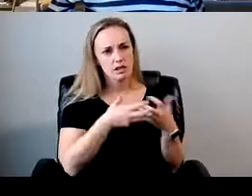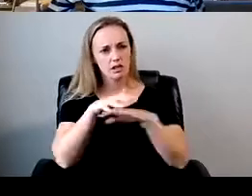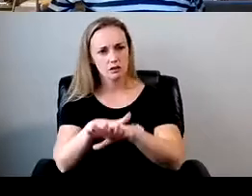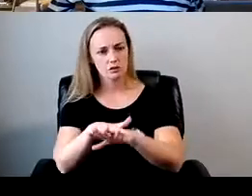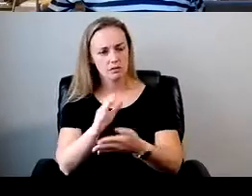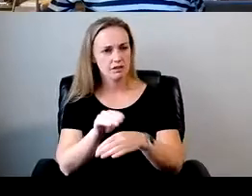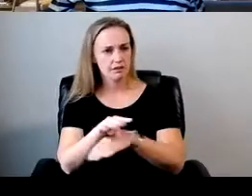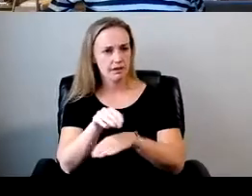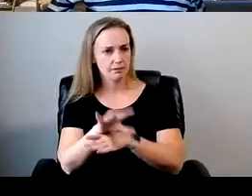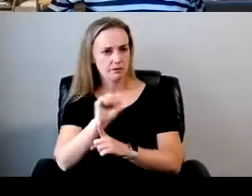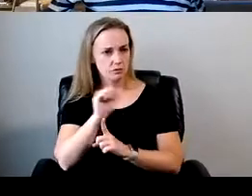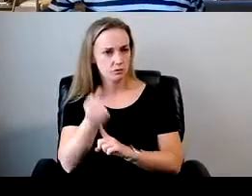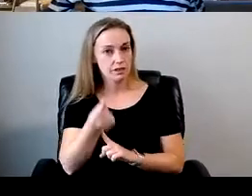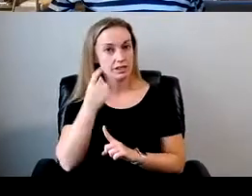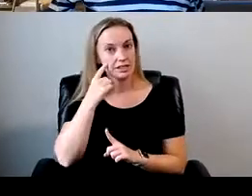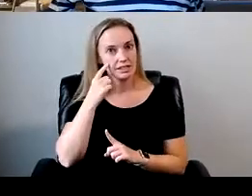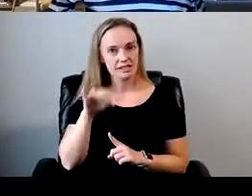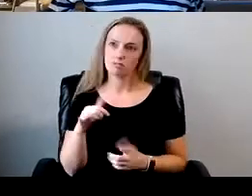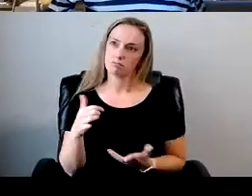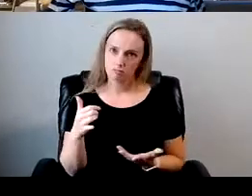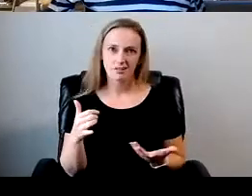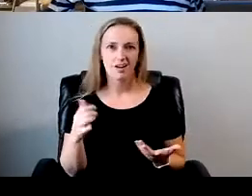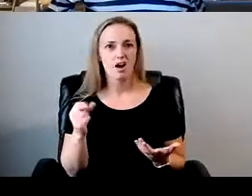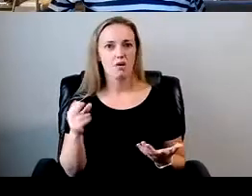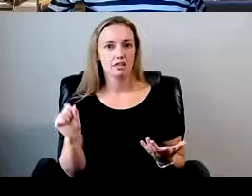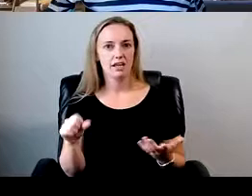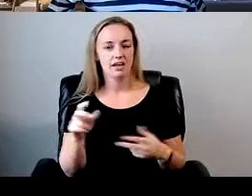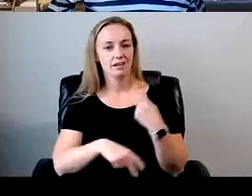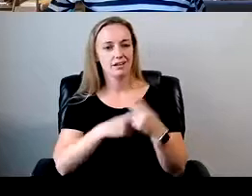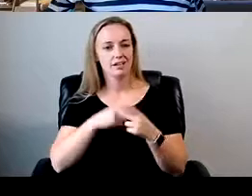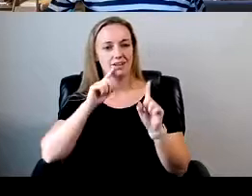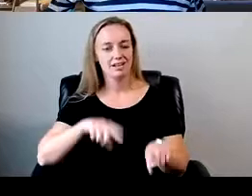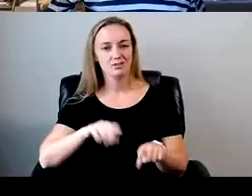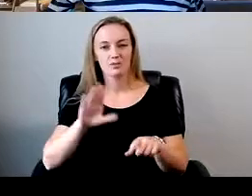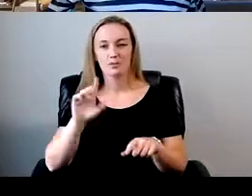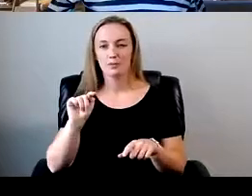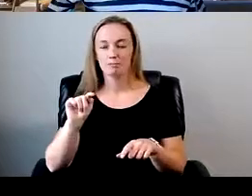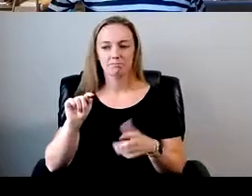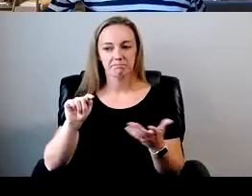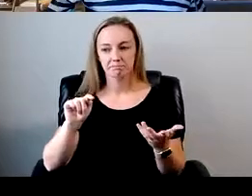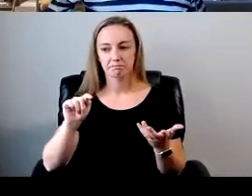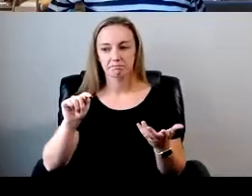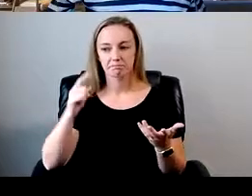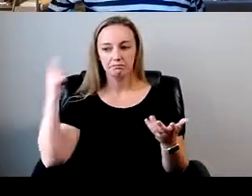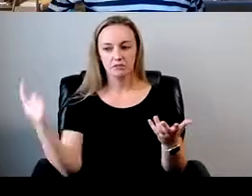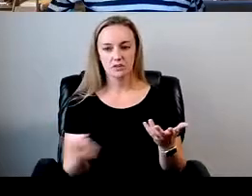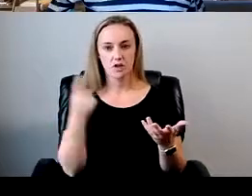I mean, I think that's a well, yeah, kind of answer, but as far as always assistive technology is great